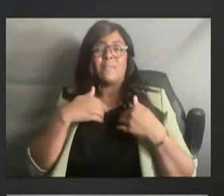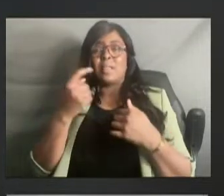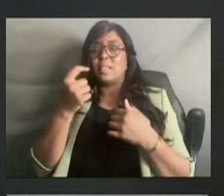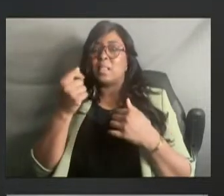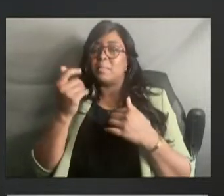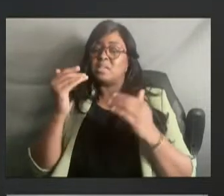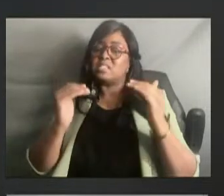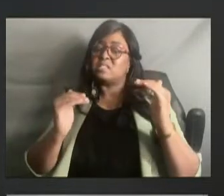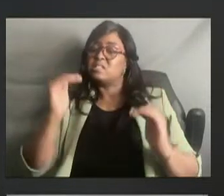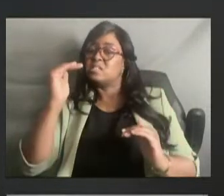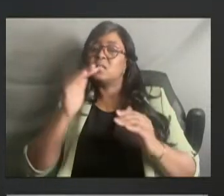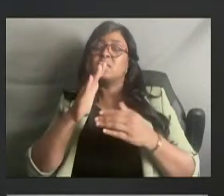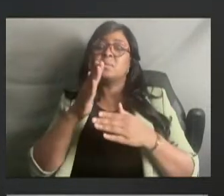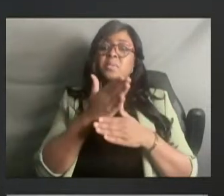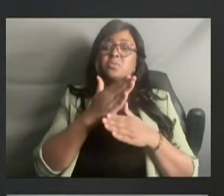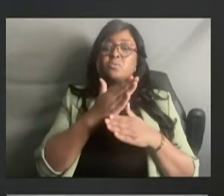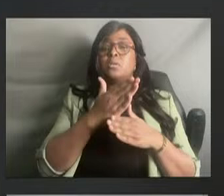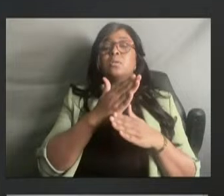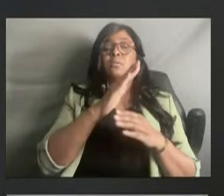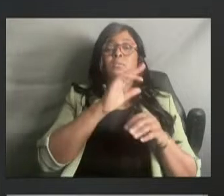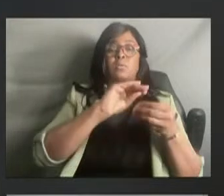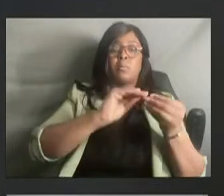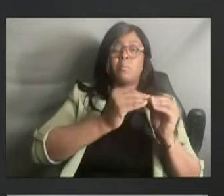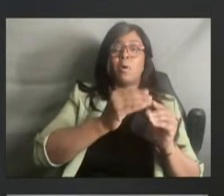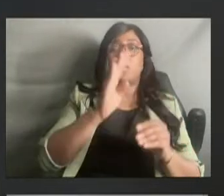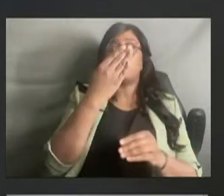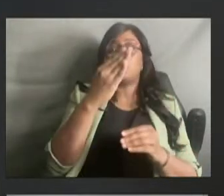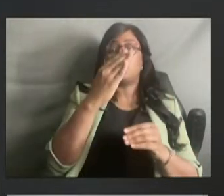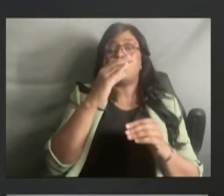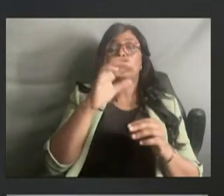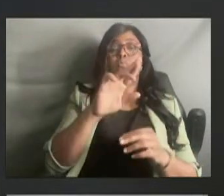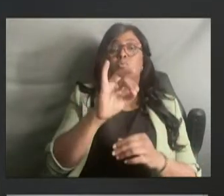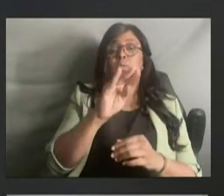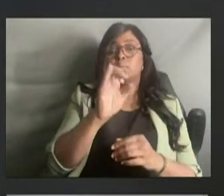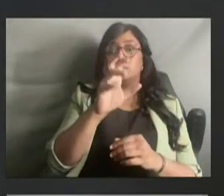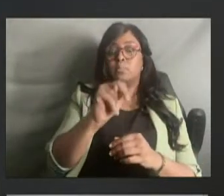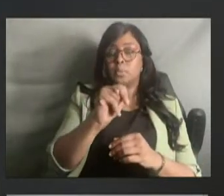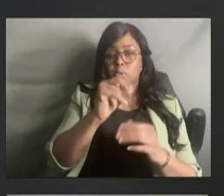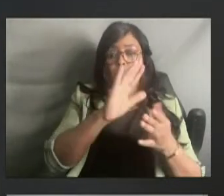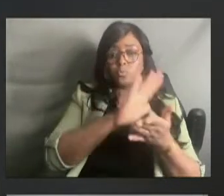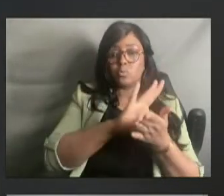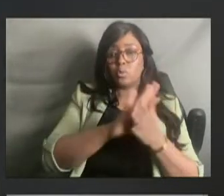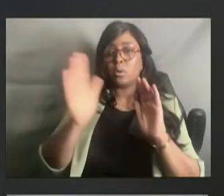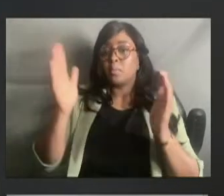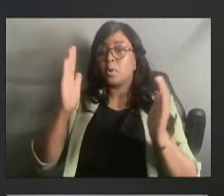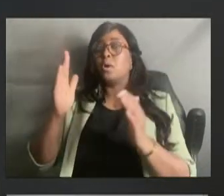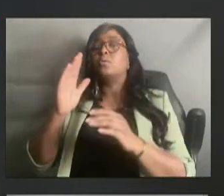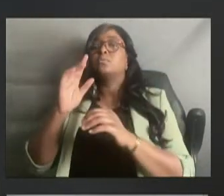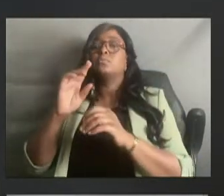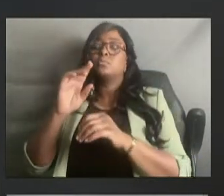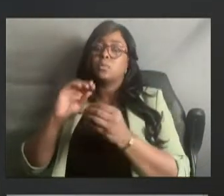that we need to be attentive to. The fact that we've got a little bit of disproportionality between the number of blue